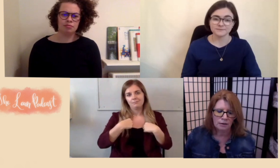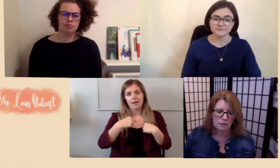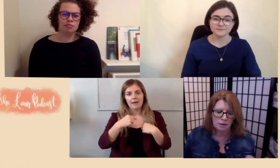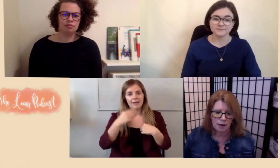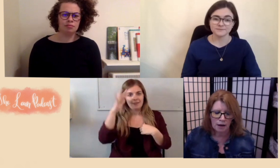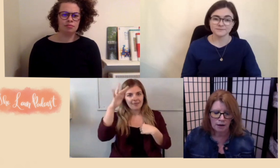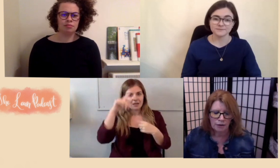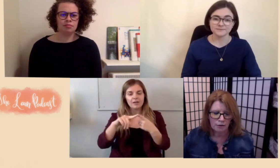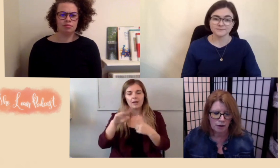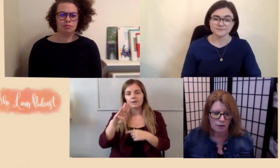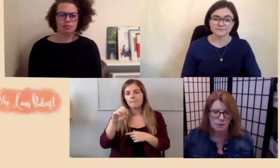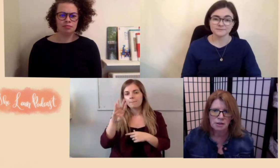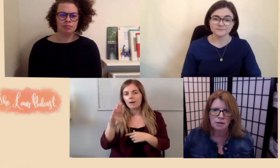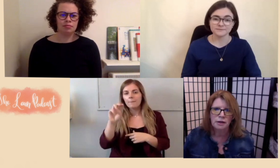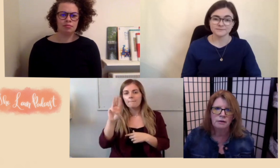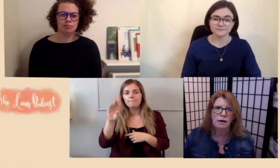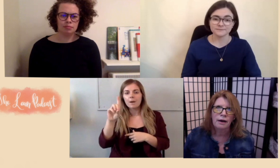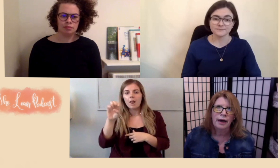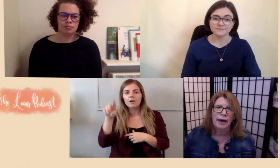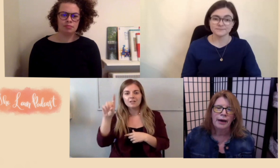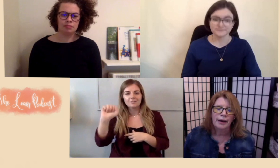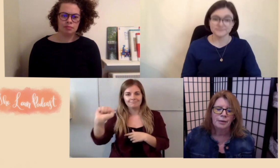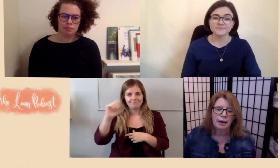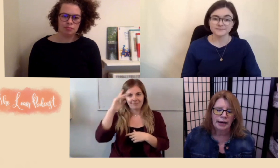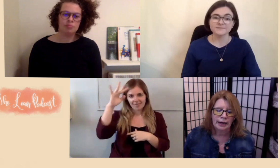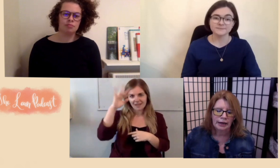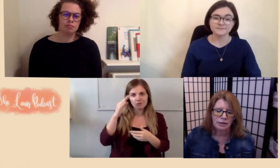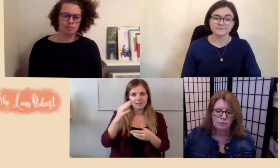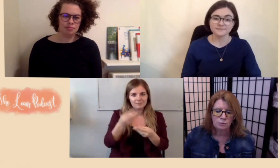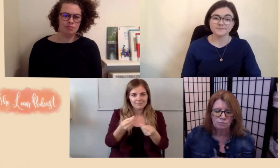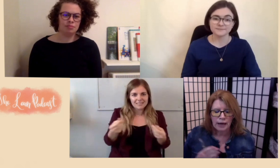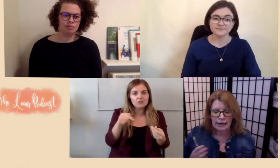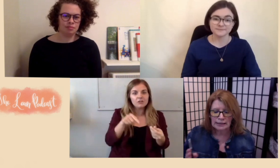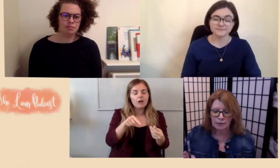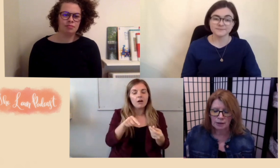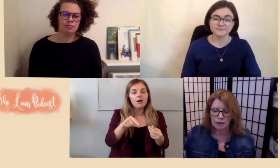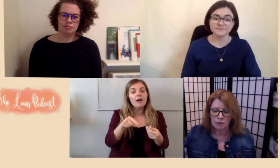And academically was supported, excuse me, not academically.